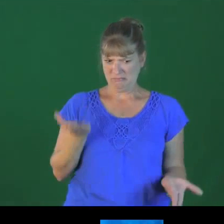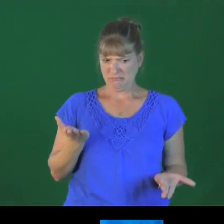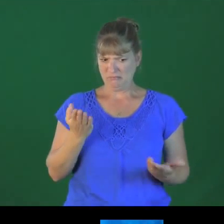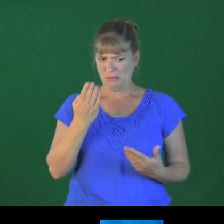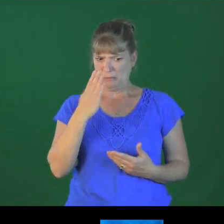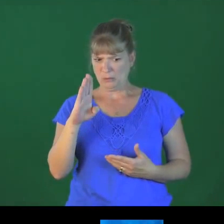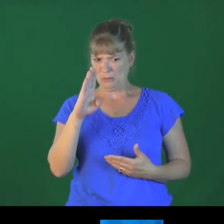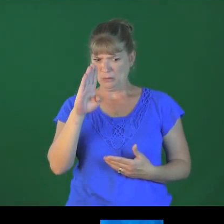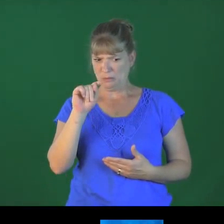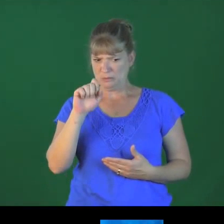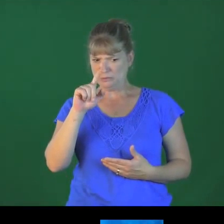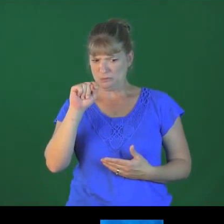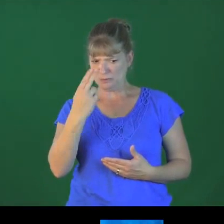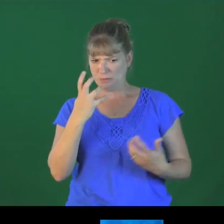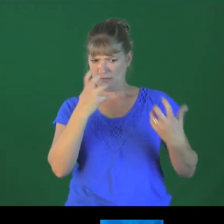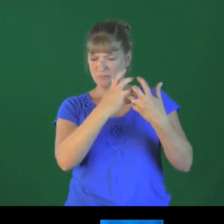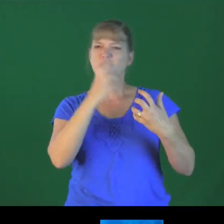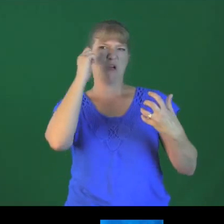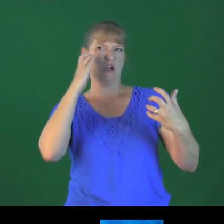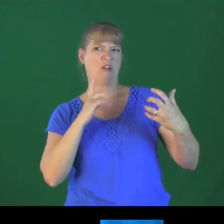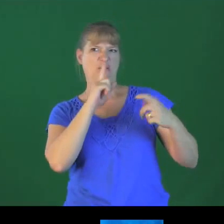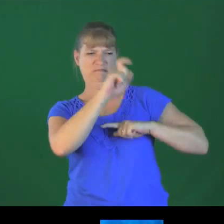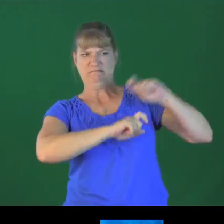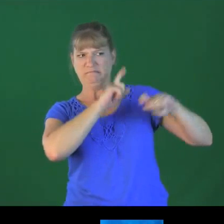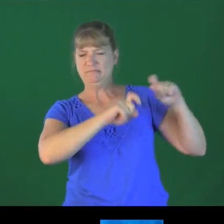compatible, you can ask your audiologist.